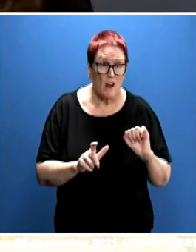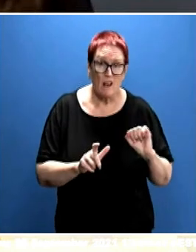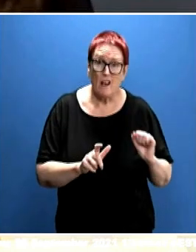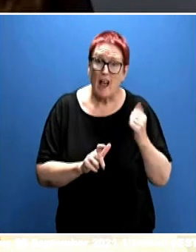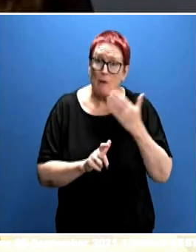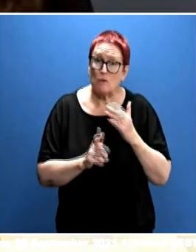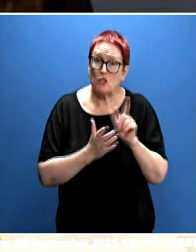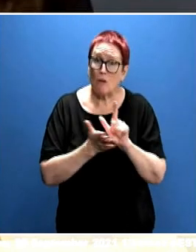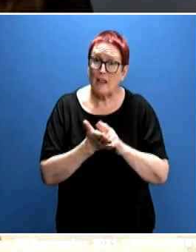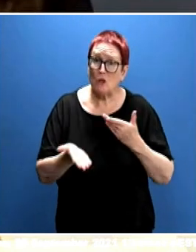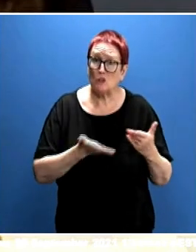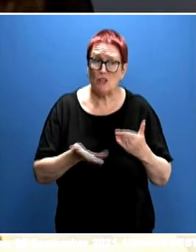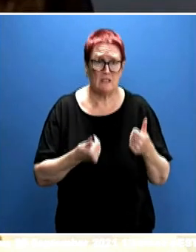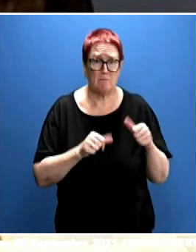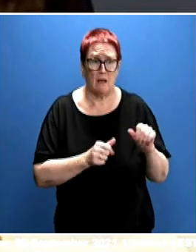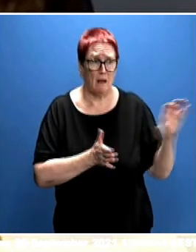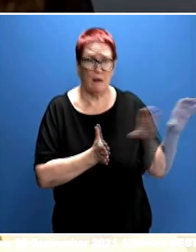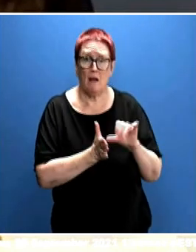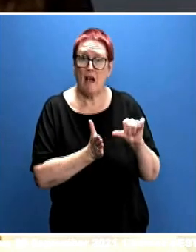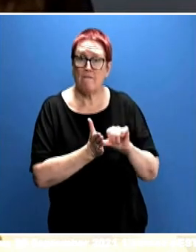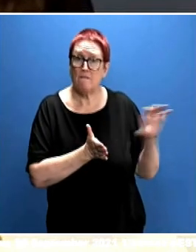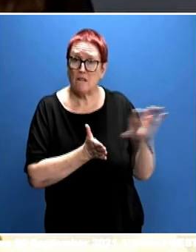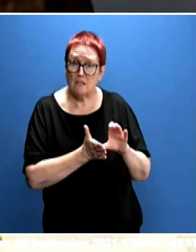have secured funding to develop these reports.